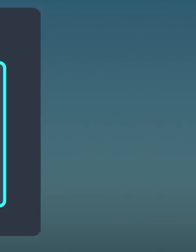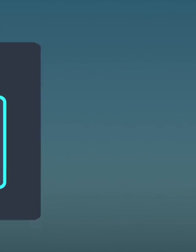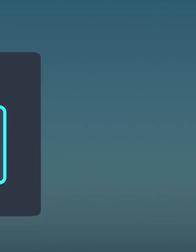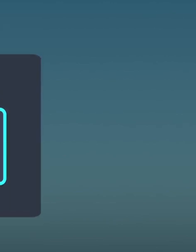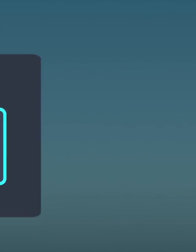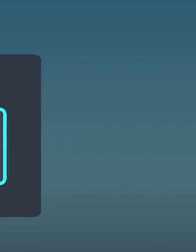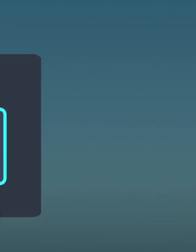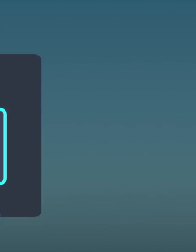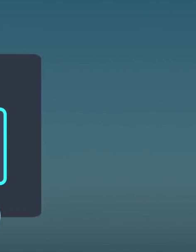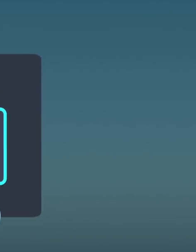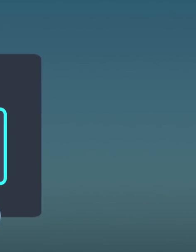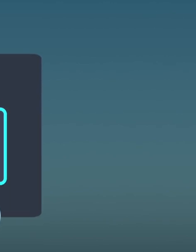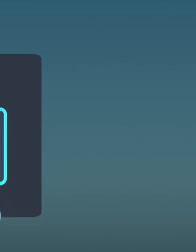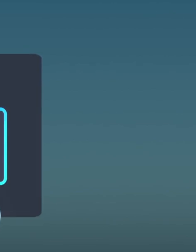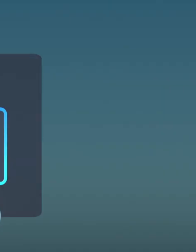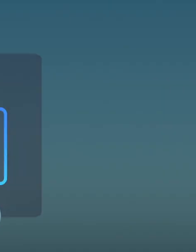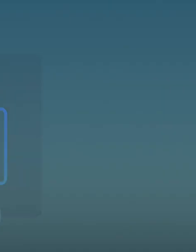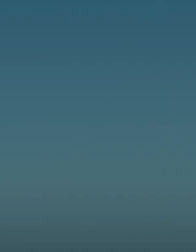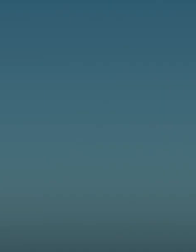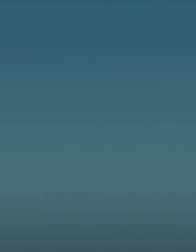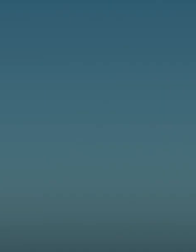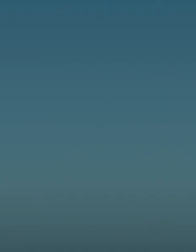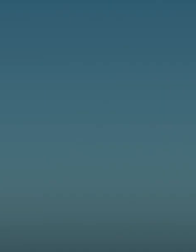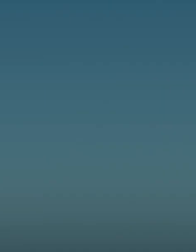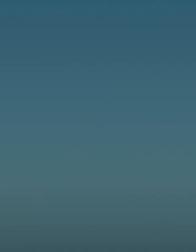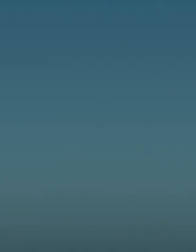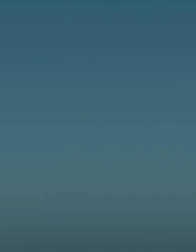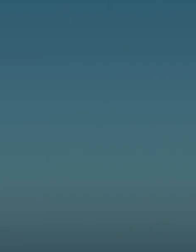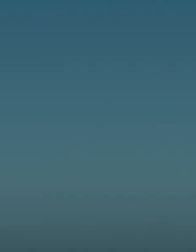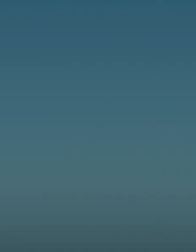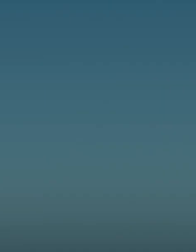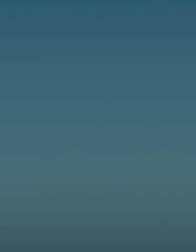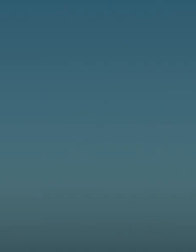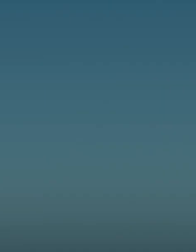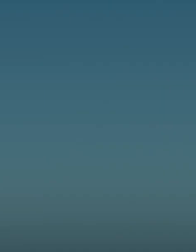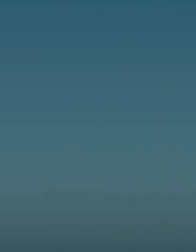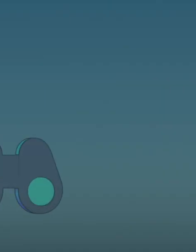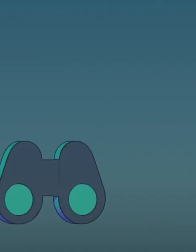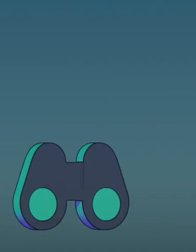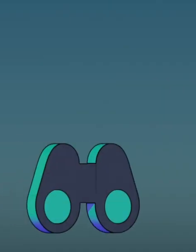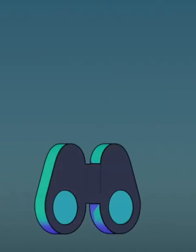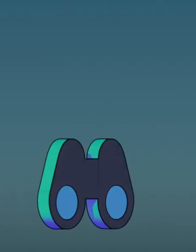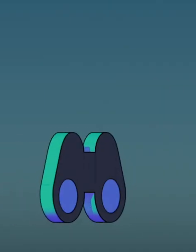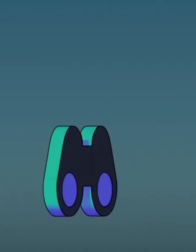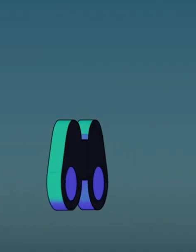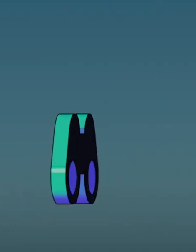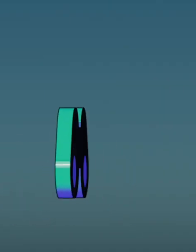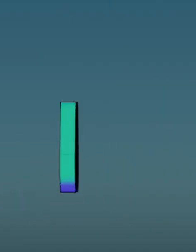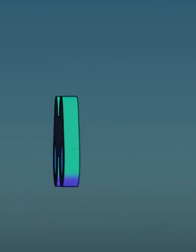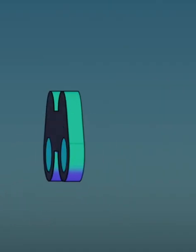You approve the changes and performance searches. We call it GreenLake Intelligence,